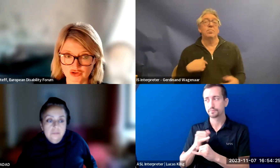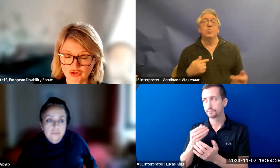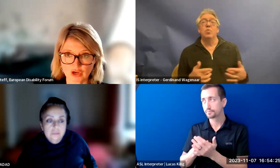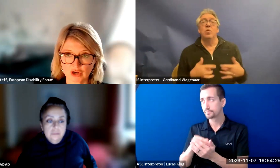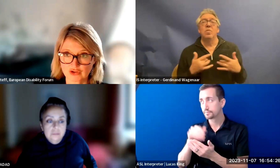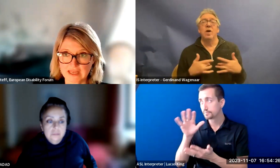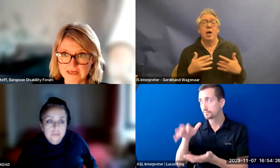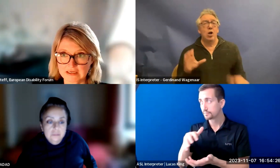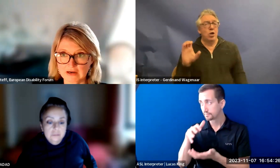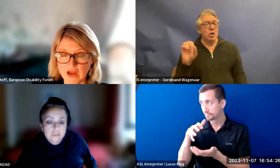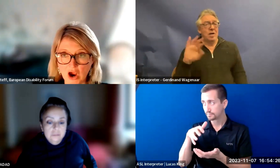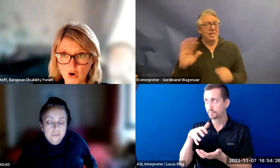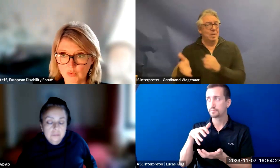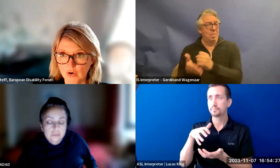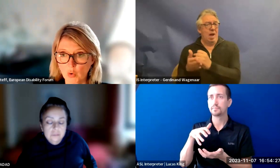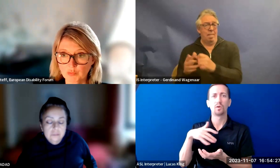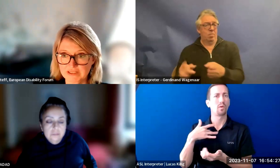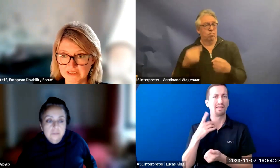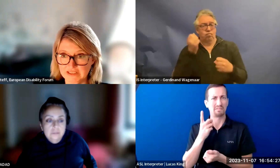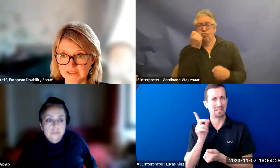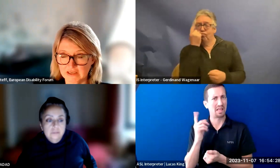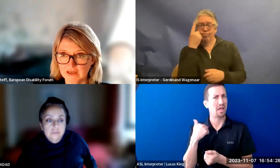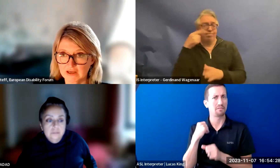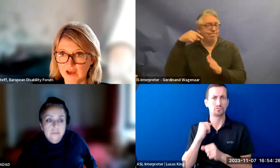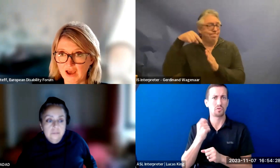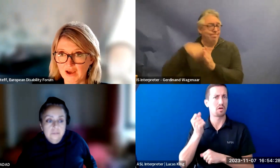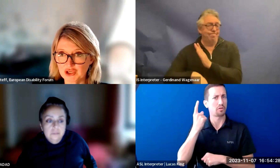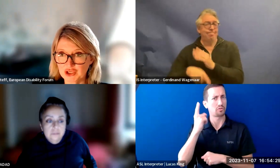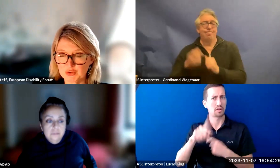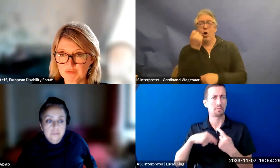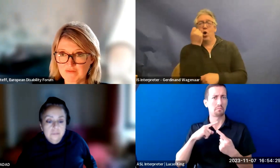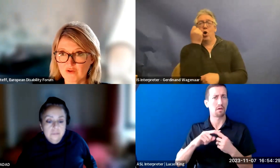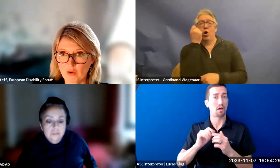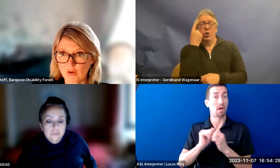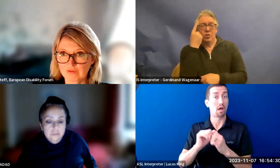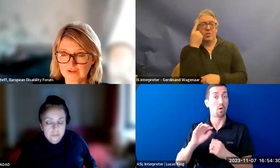a strong understanding on how OPDs should be involved